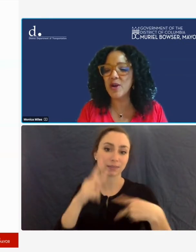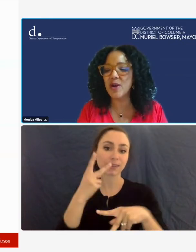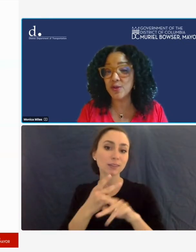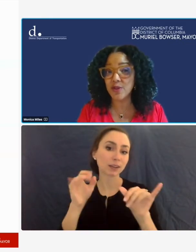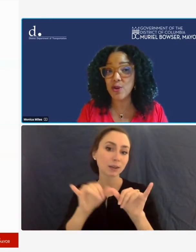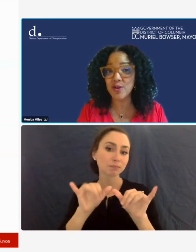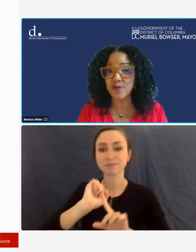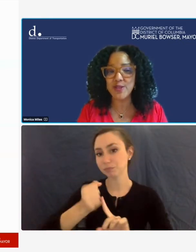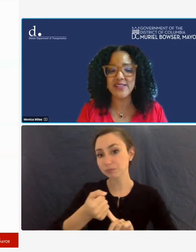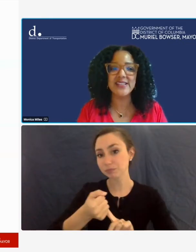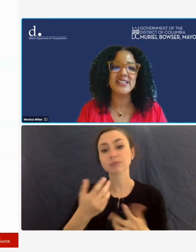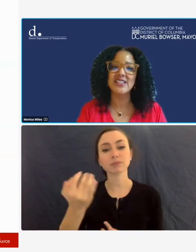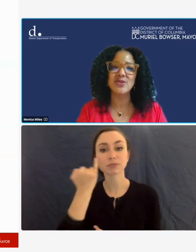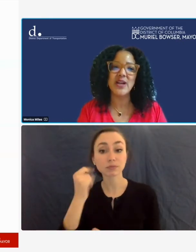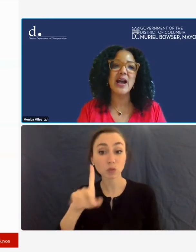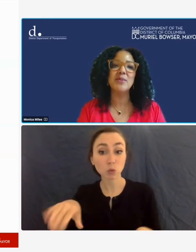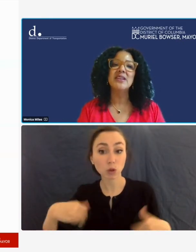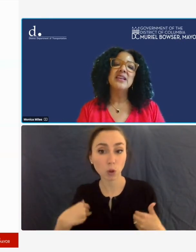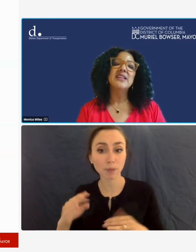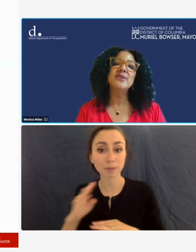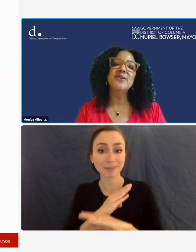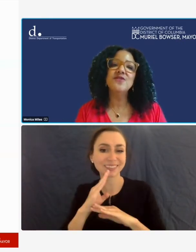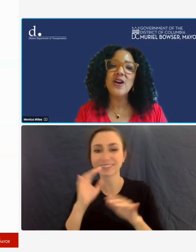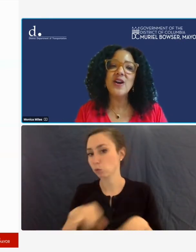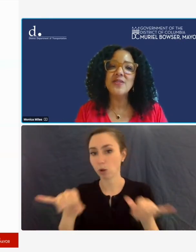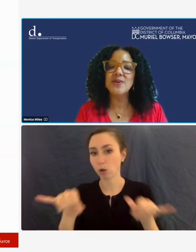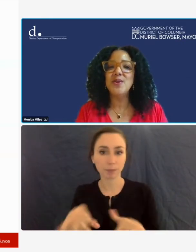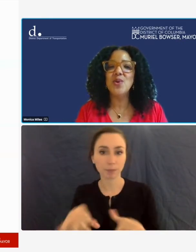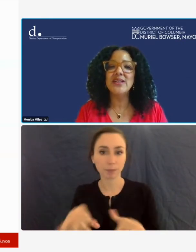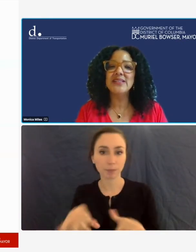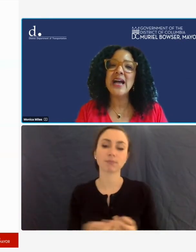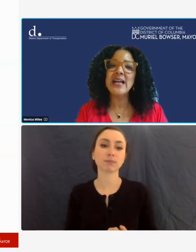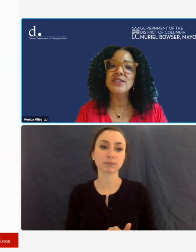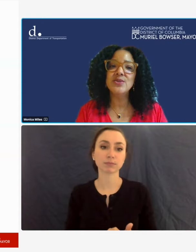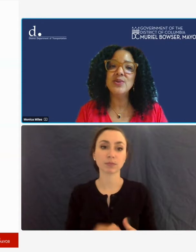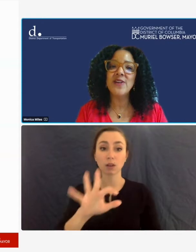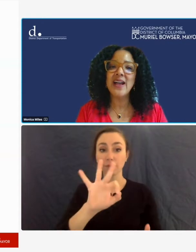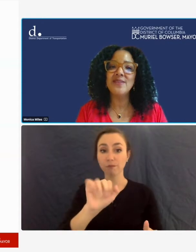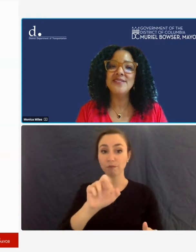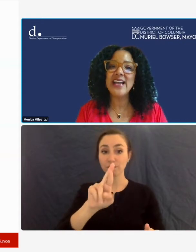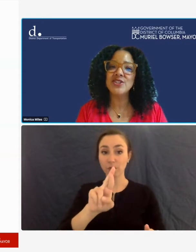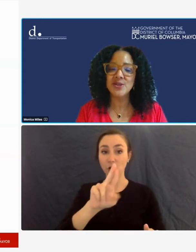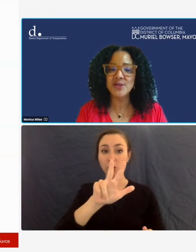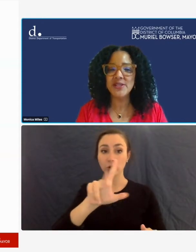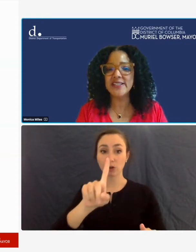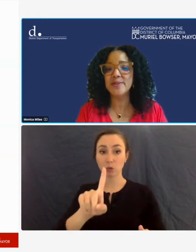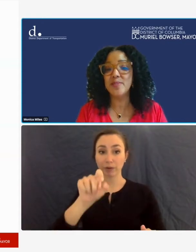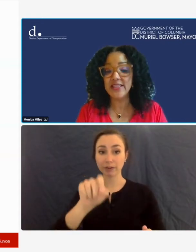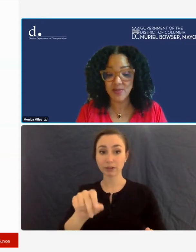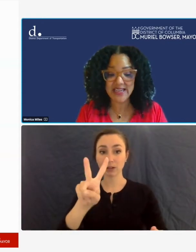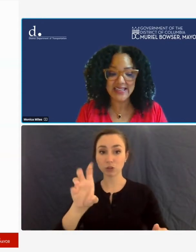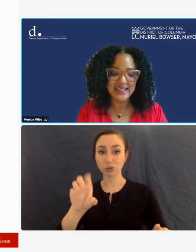you're the owner of a business because it's so common so it's far 31.205-36b3